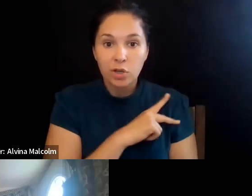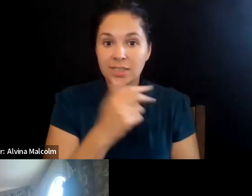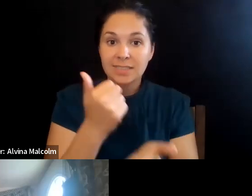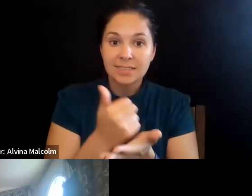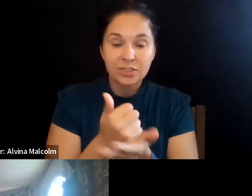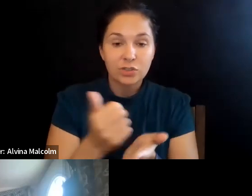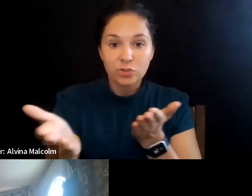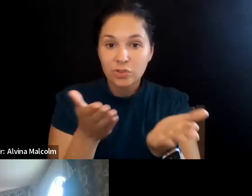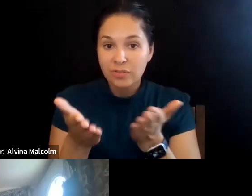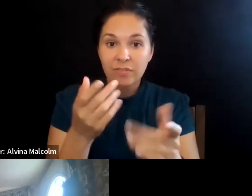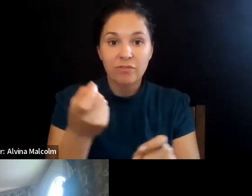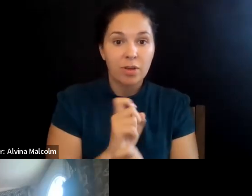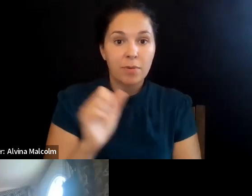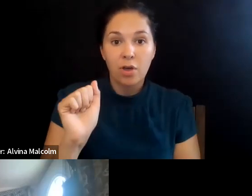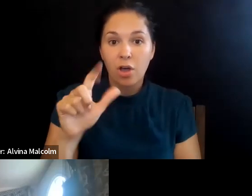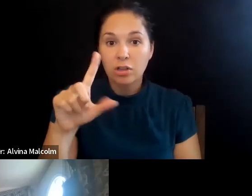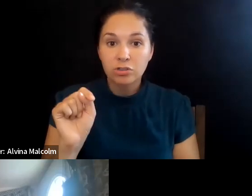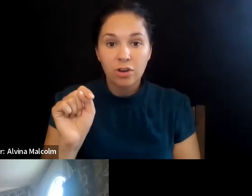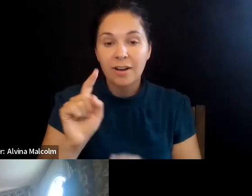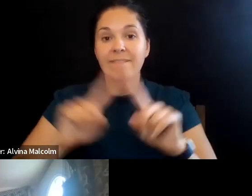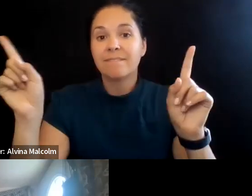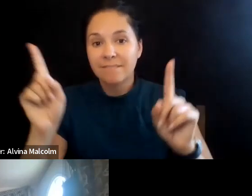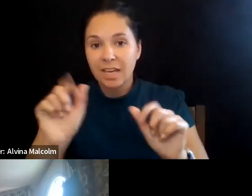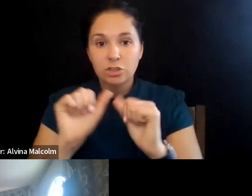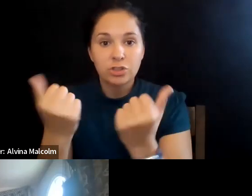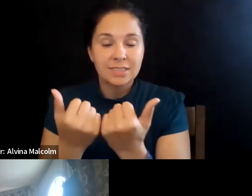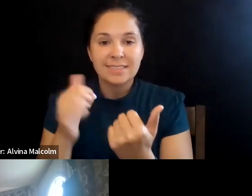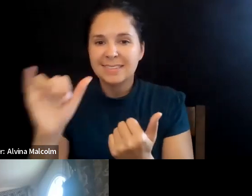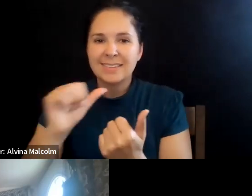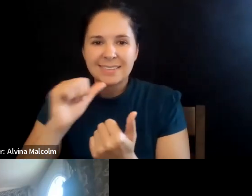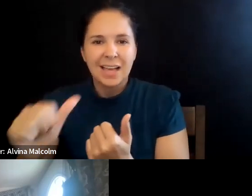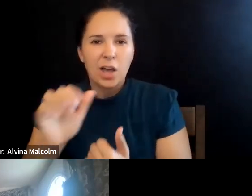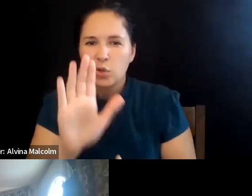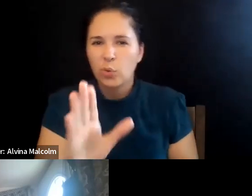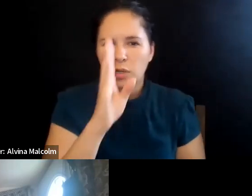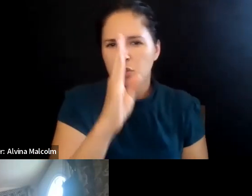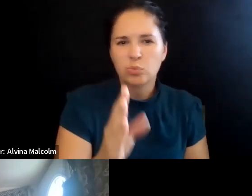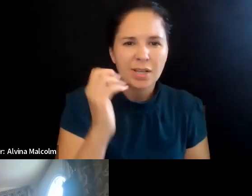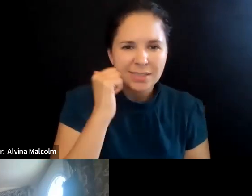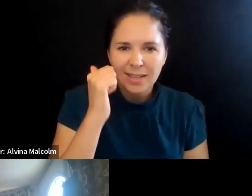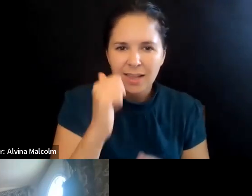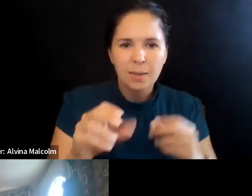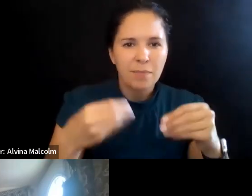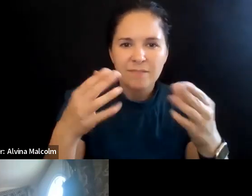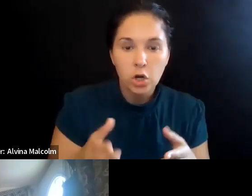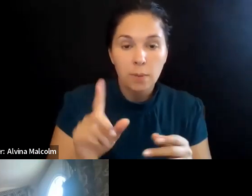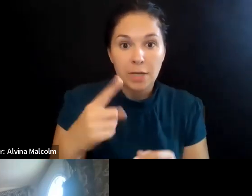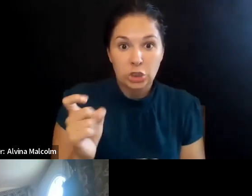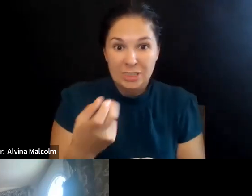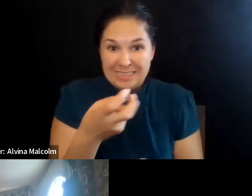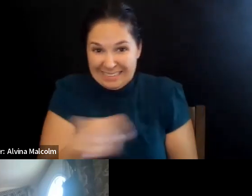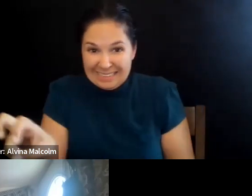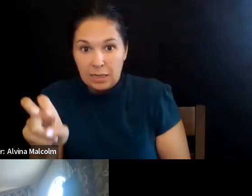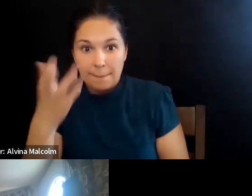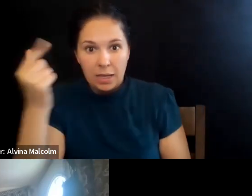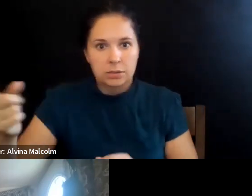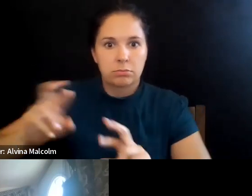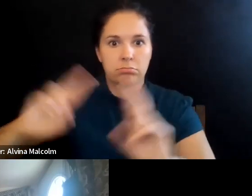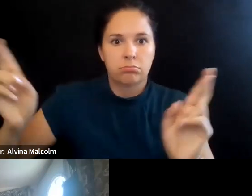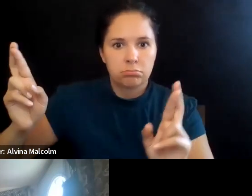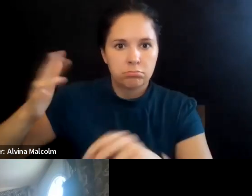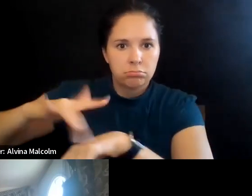your individualized service plan